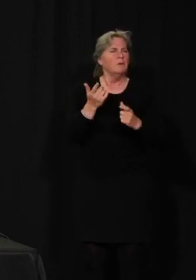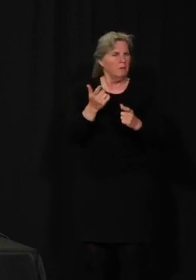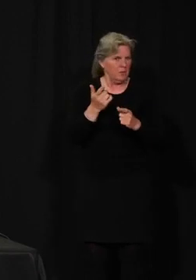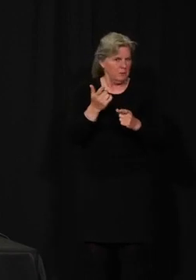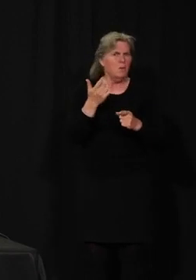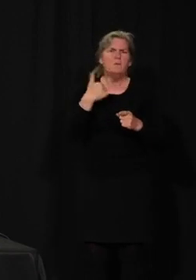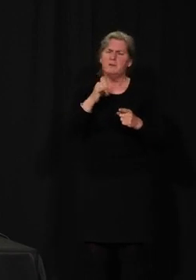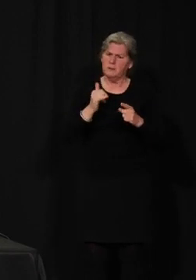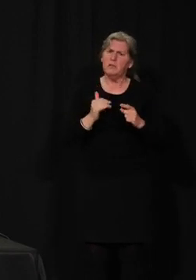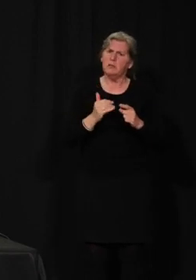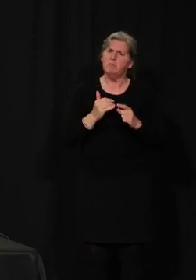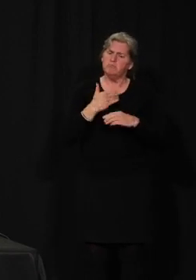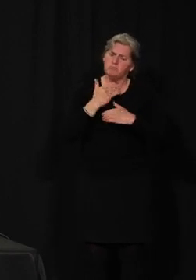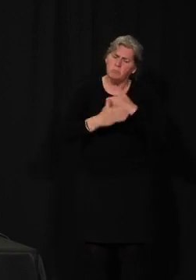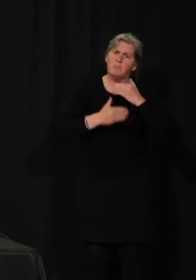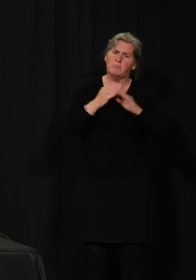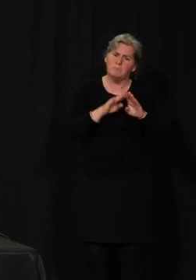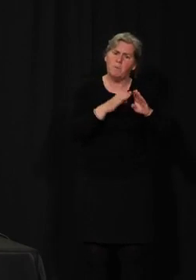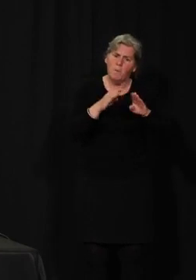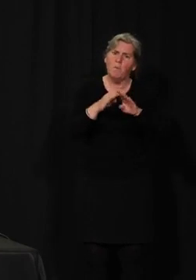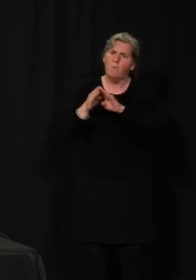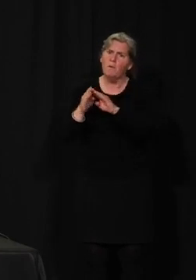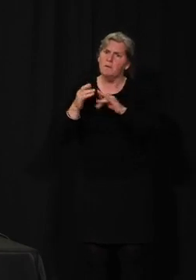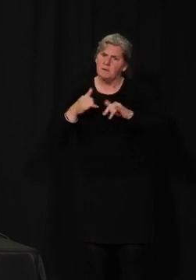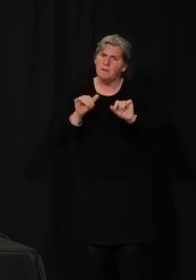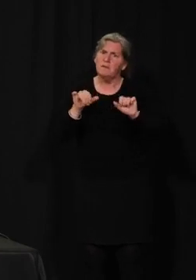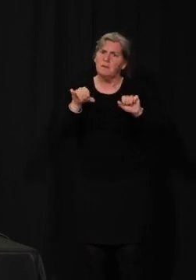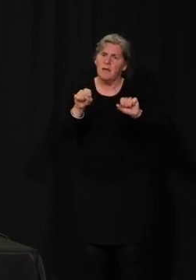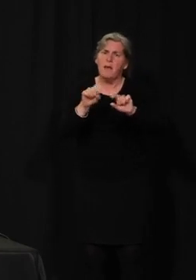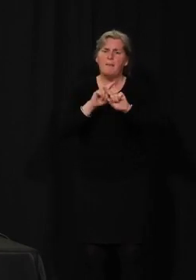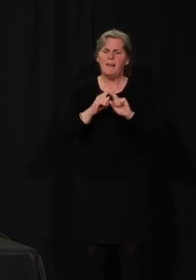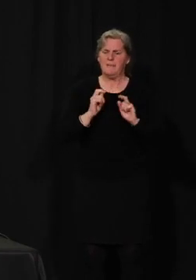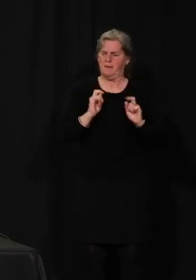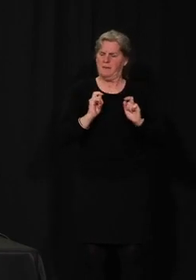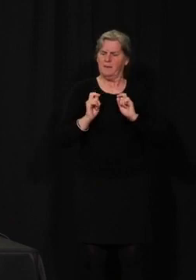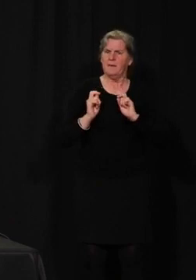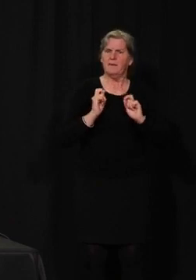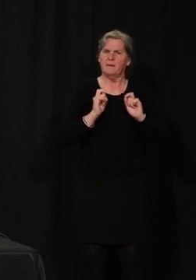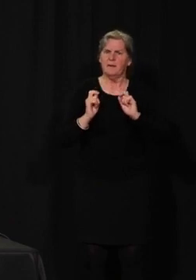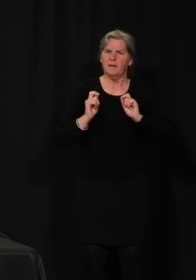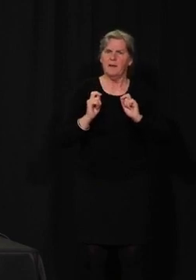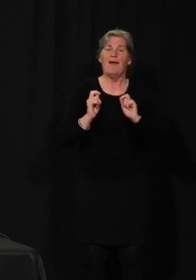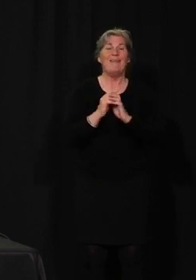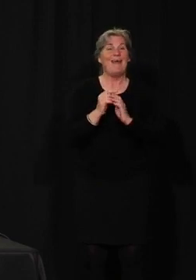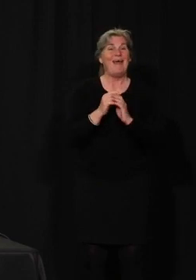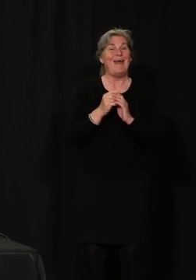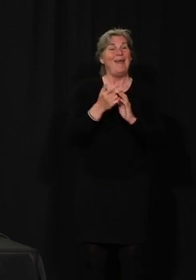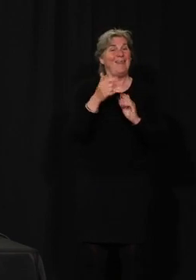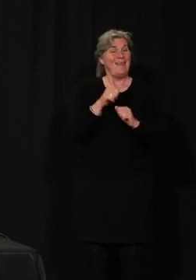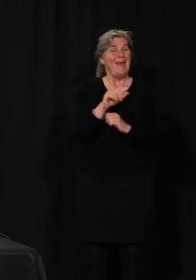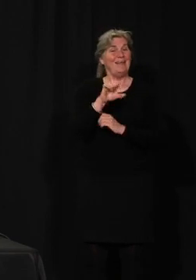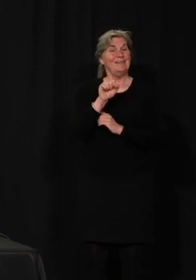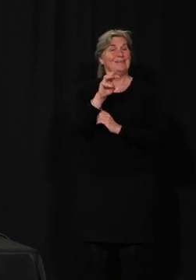move forward and lift restrictions, we can make adjustments and respond quicklyf the situation changes.